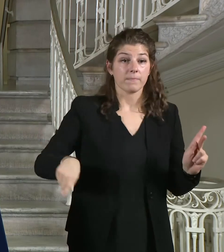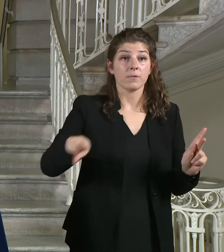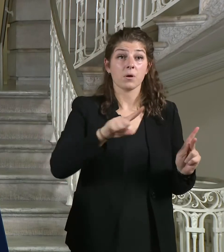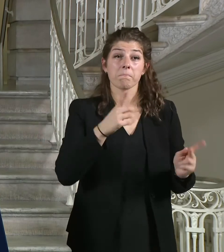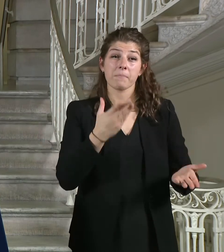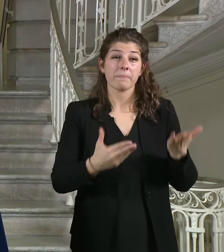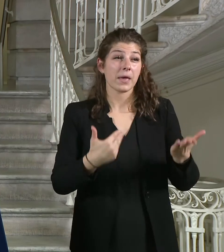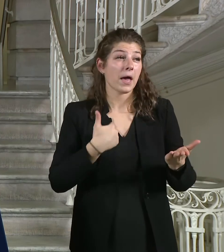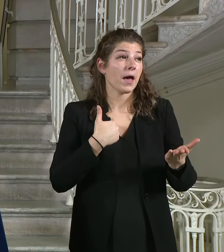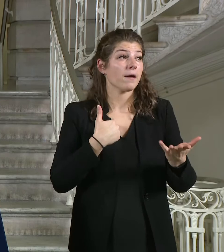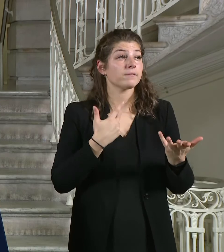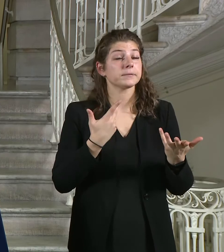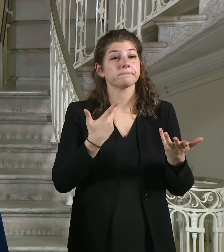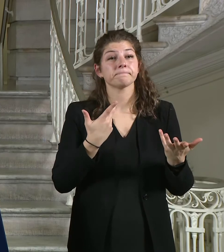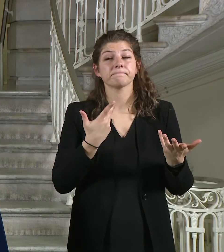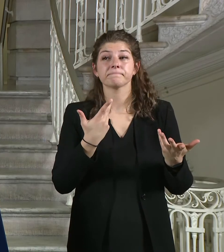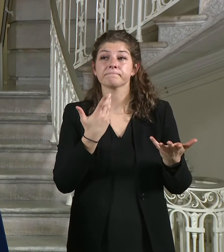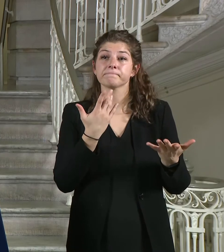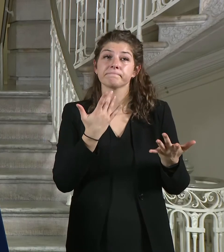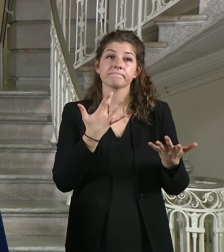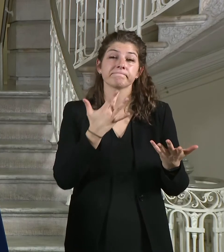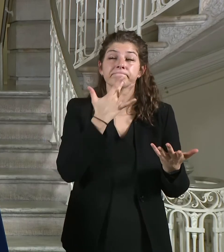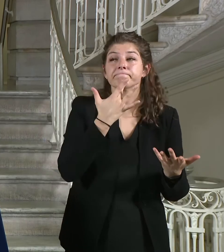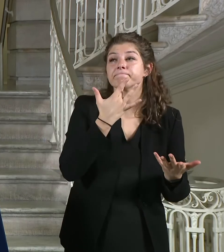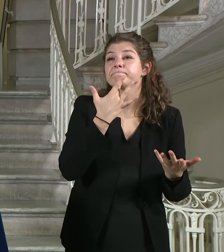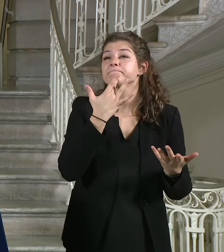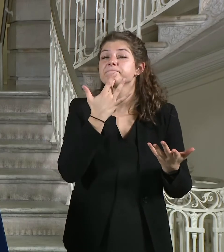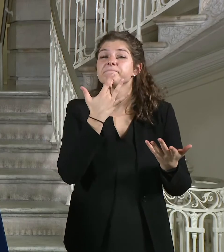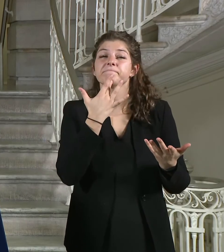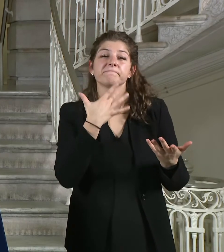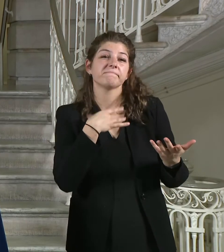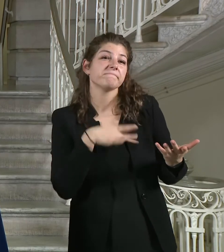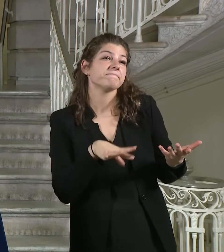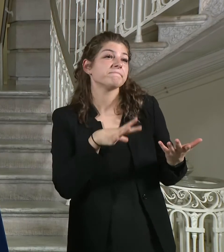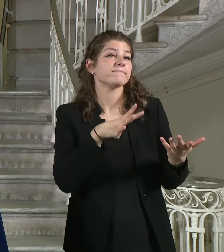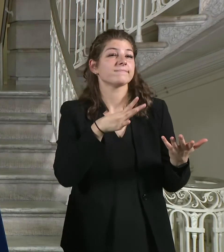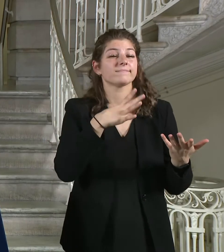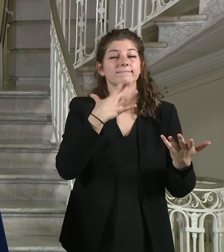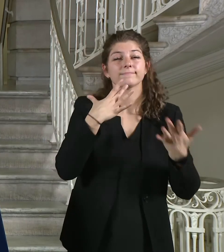CIRCUMSTANCES BUT WHAT WE ARE GOING TO DO IS PROVIDE FOOD FOR PEOPLE.